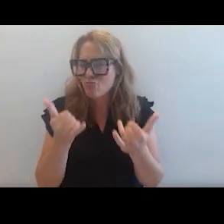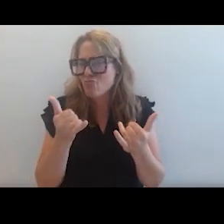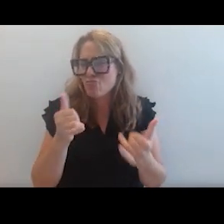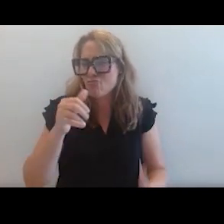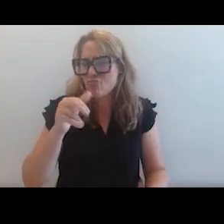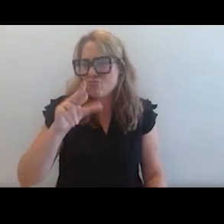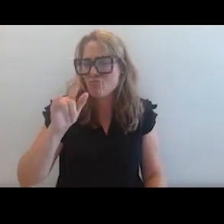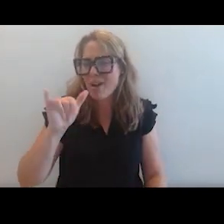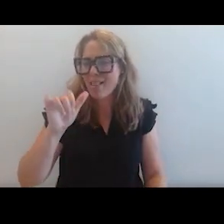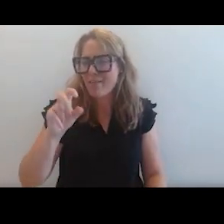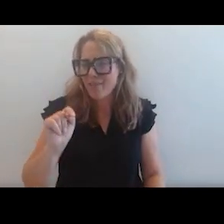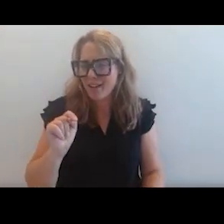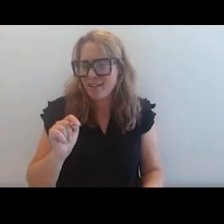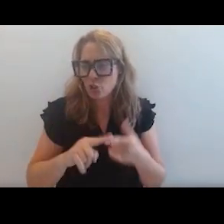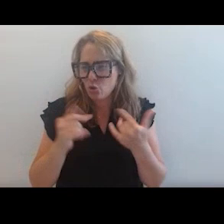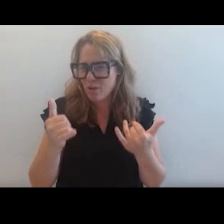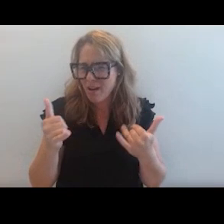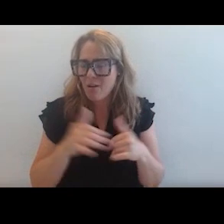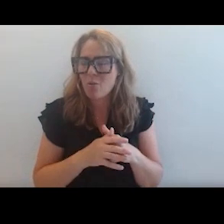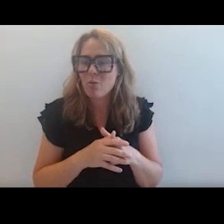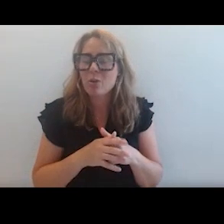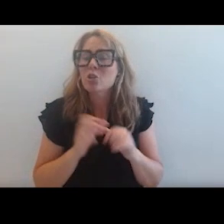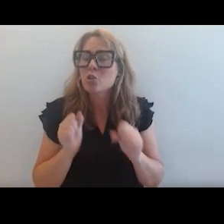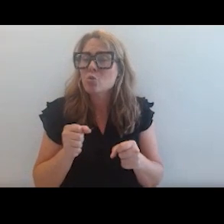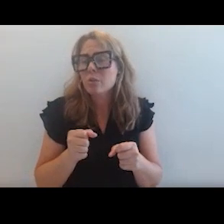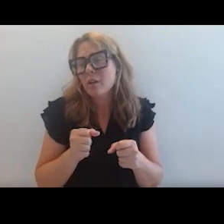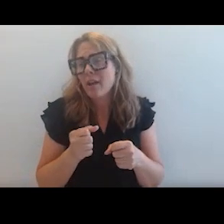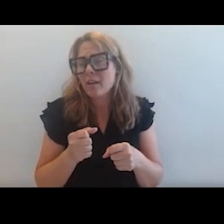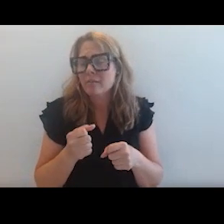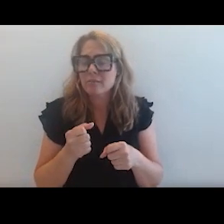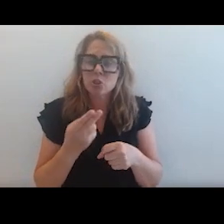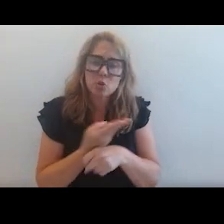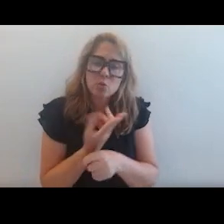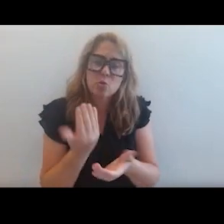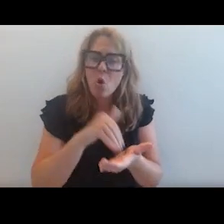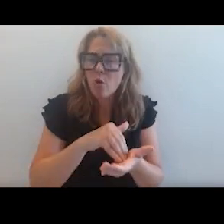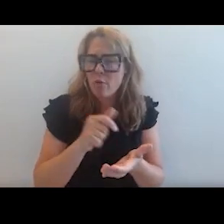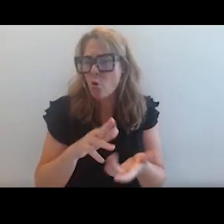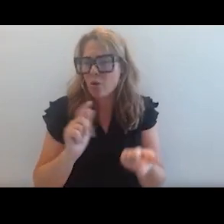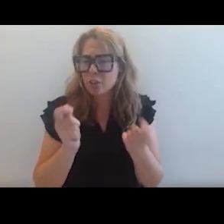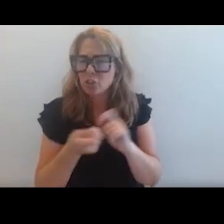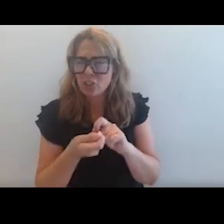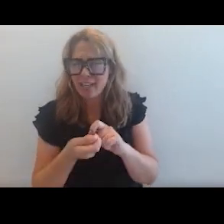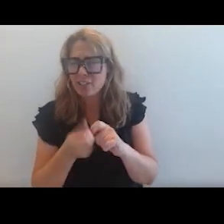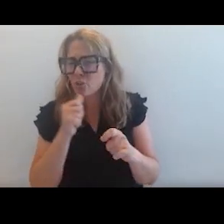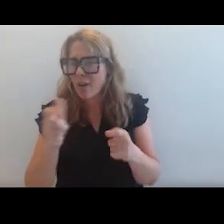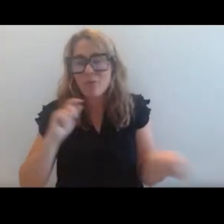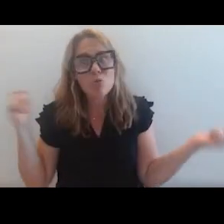design, you can update or reuse individual pieces without overhauling everything.